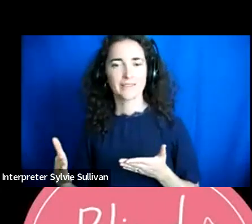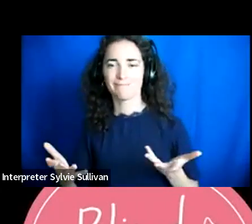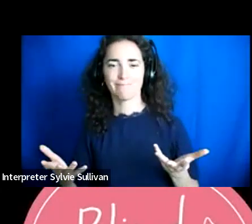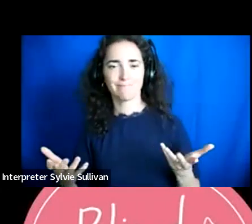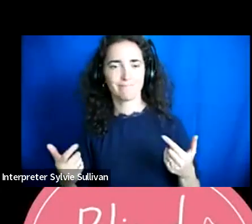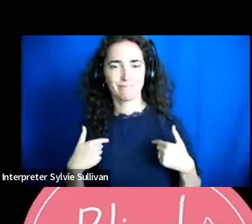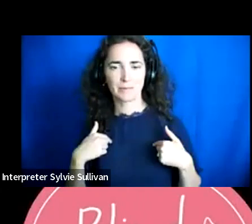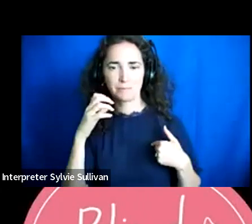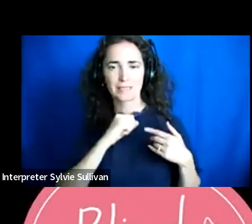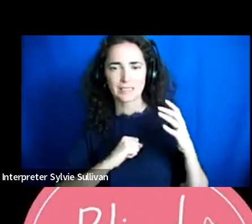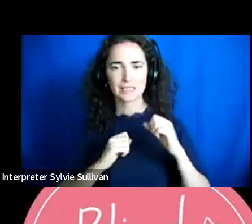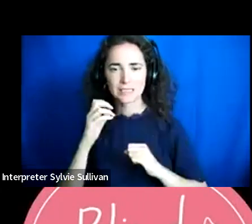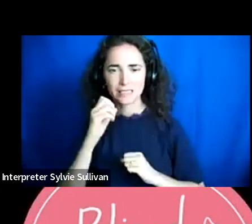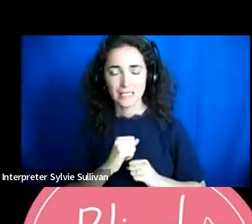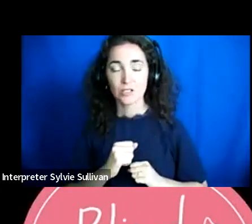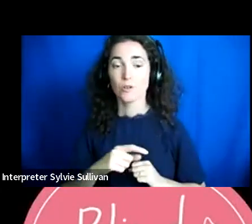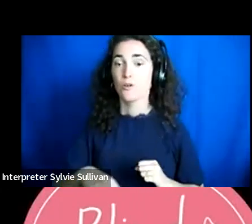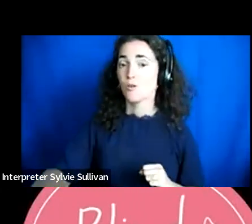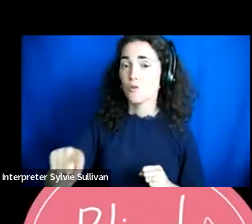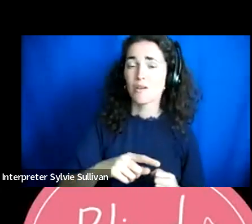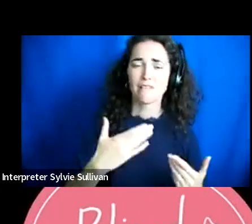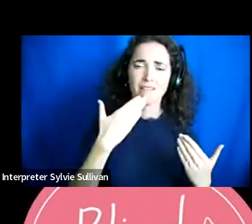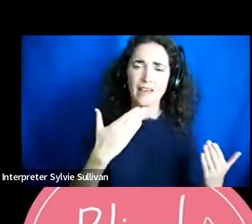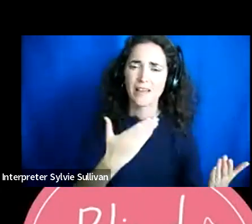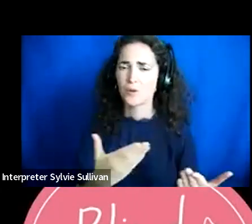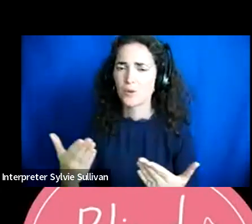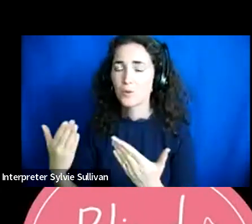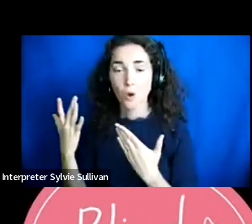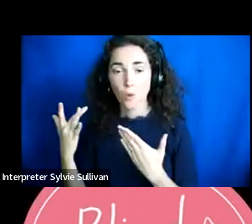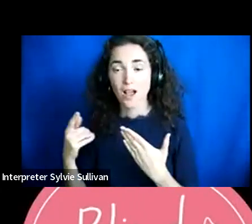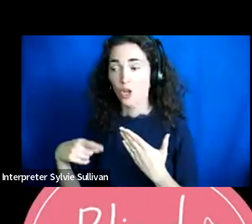appreciate each and every one of you because you are not only teaching him.